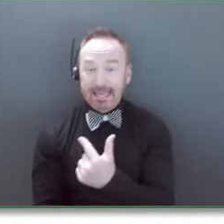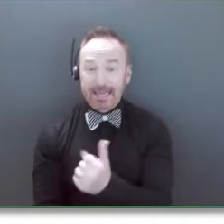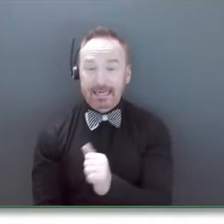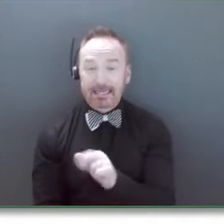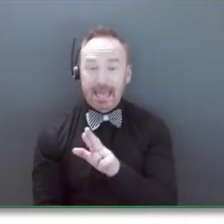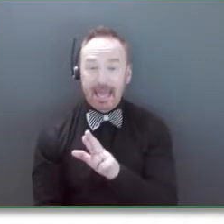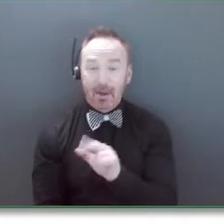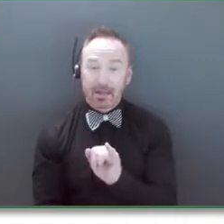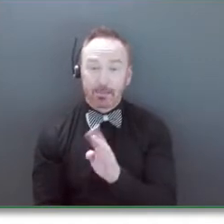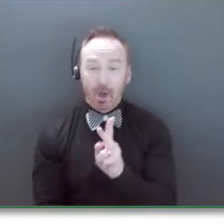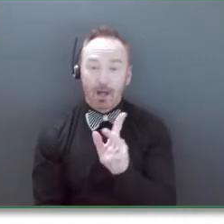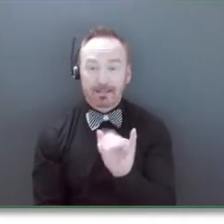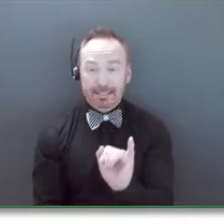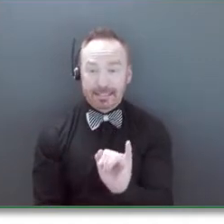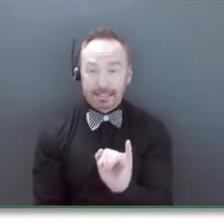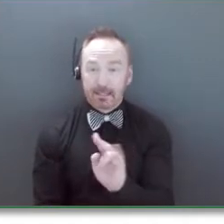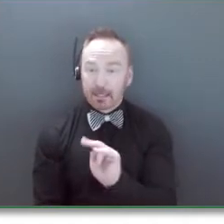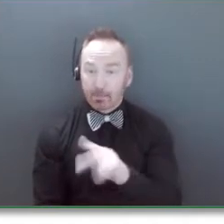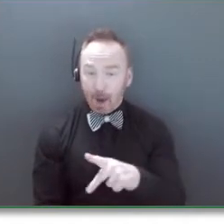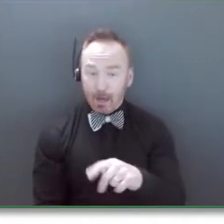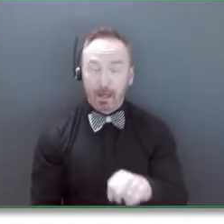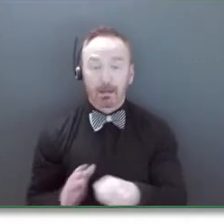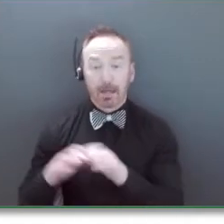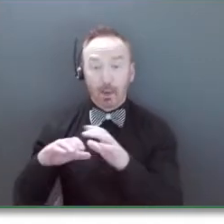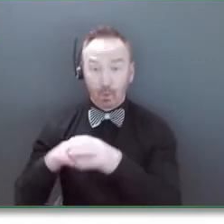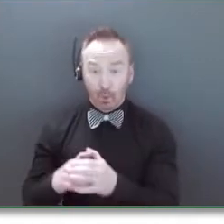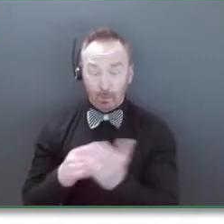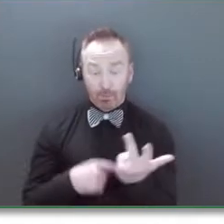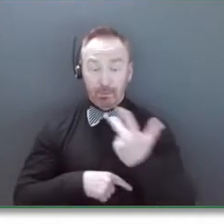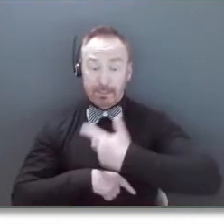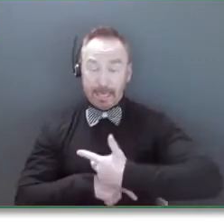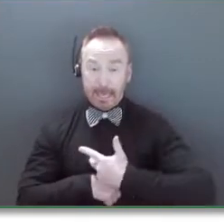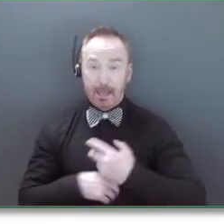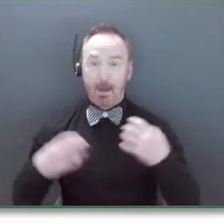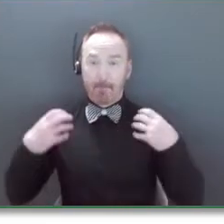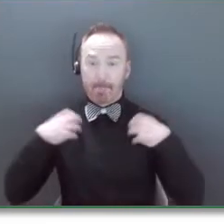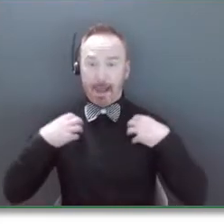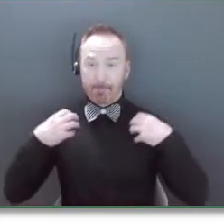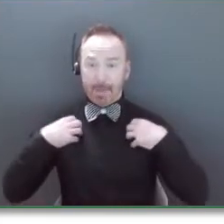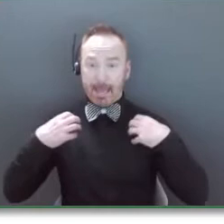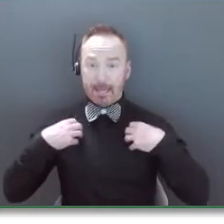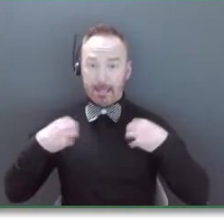group that took a three-day backcountry camping trip. So